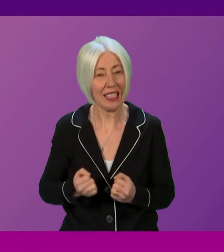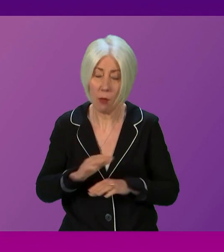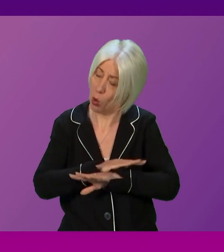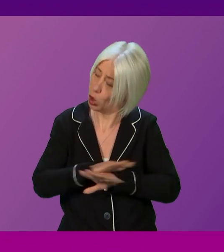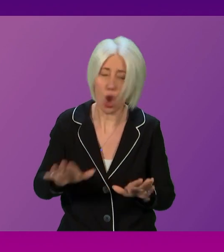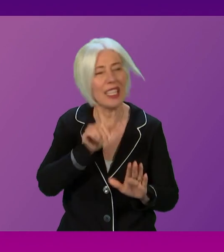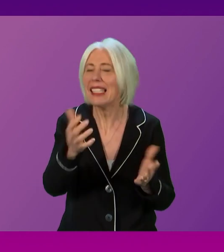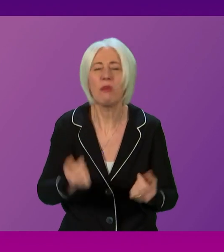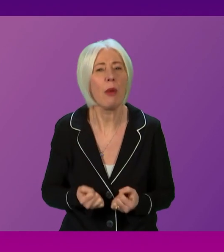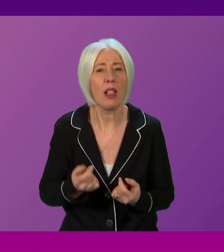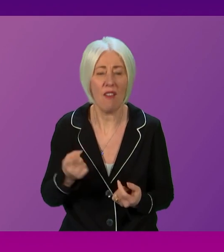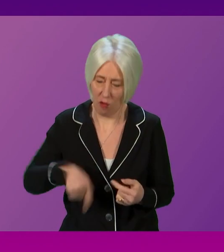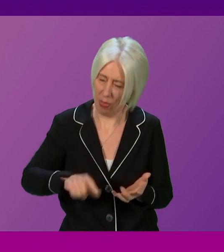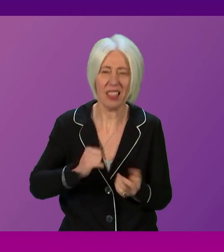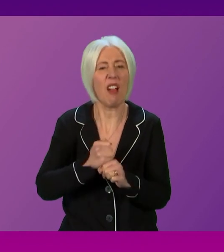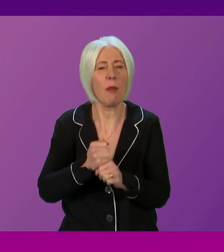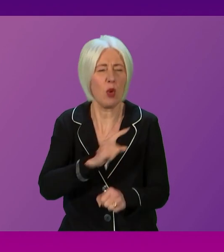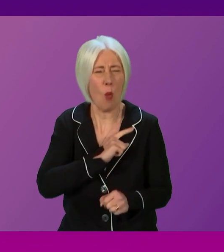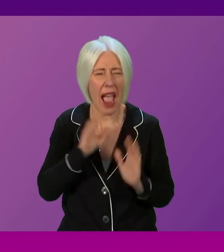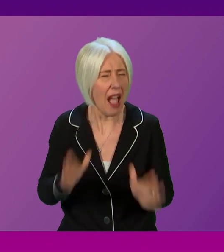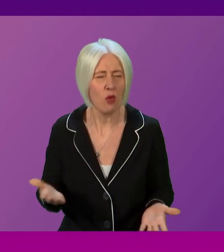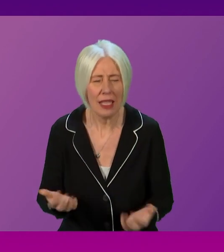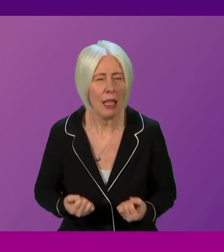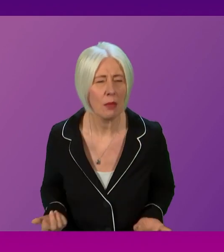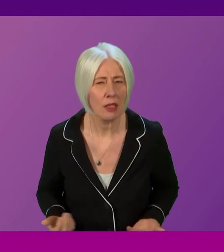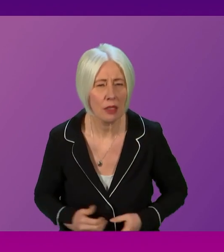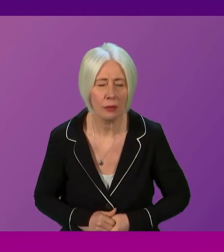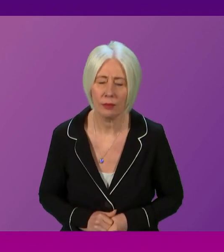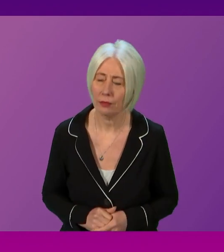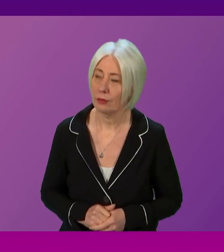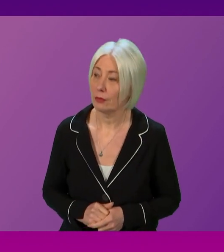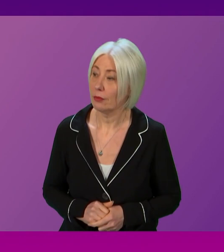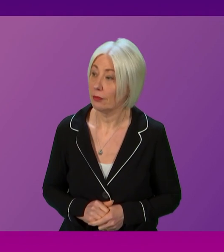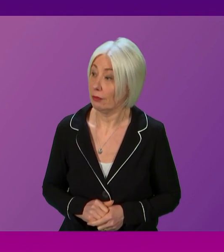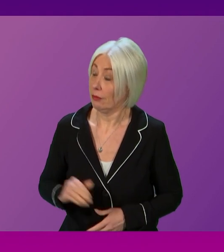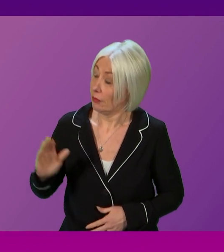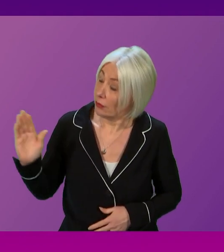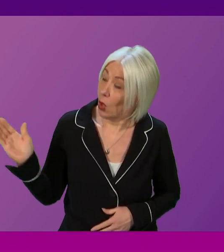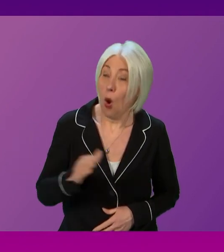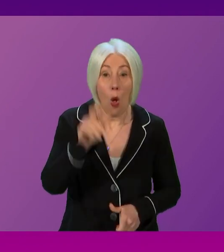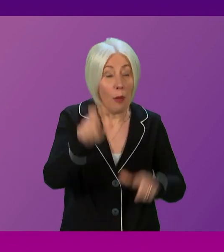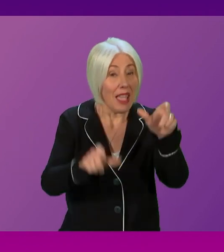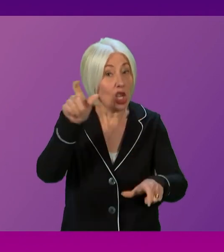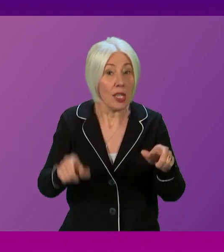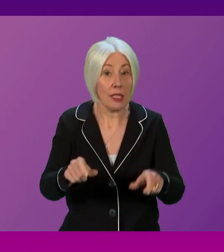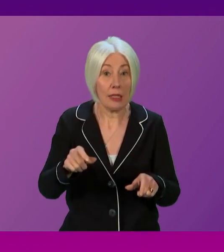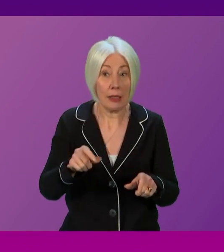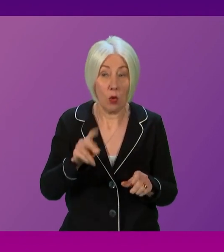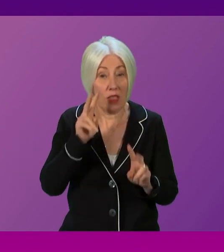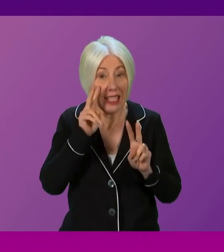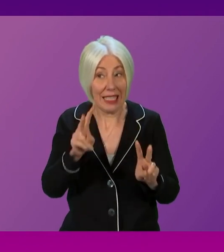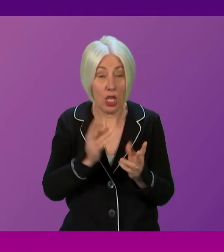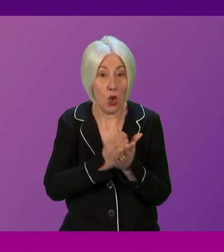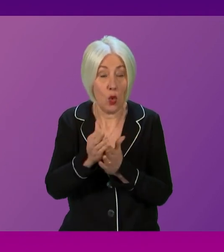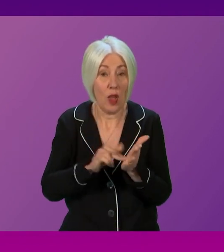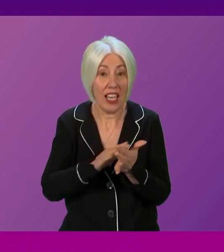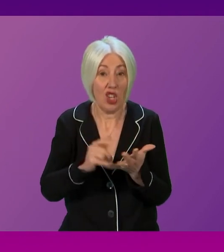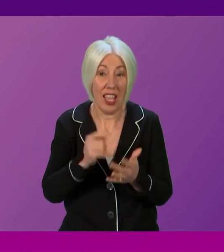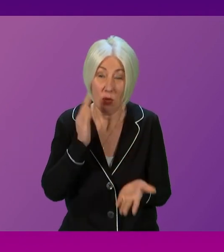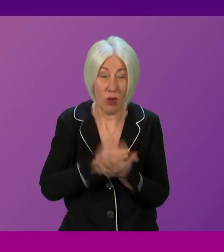First, every single patient who is seen in our national health service is a human being and,